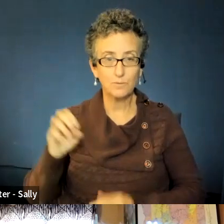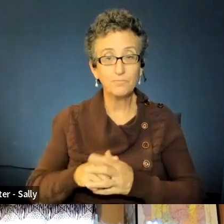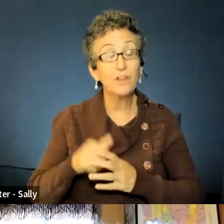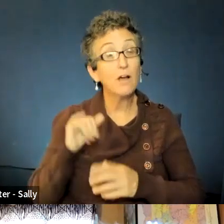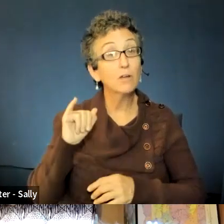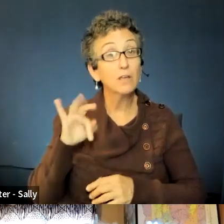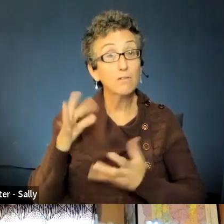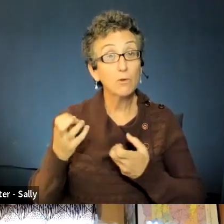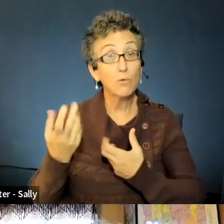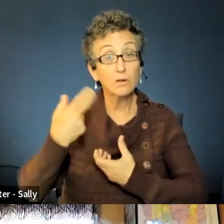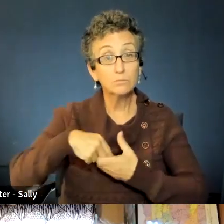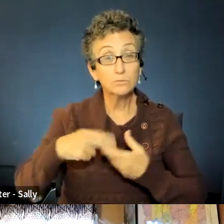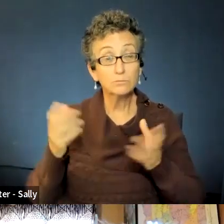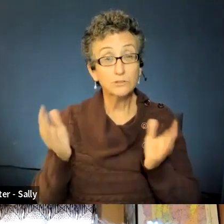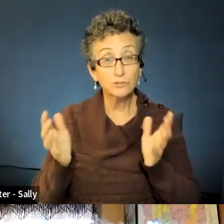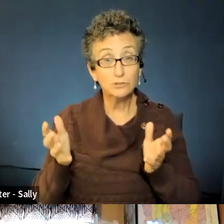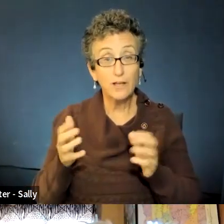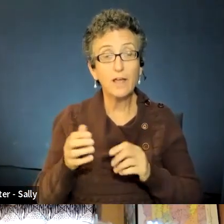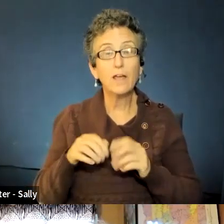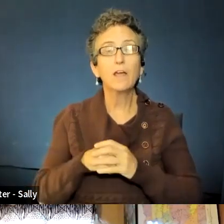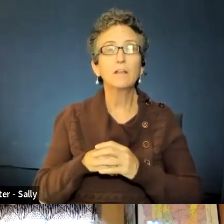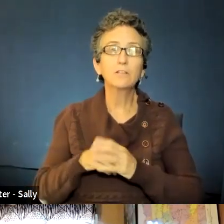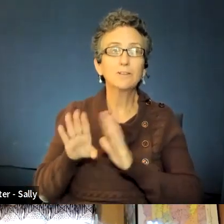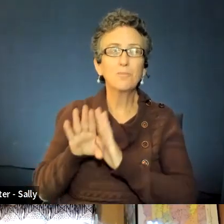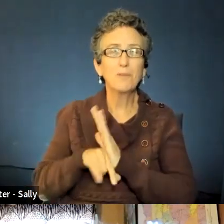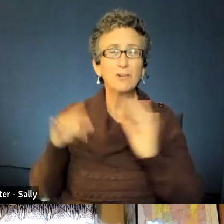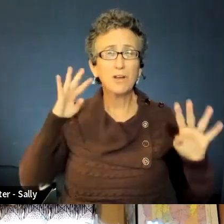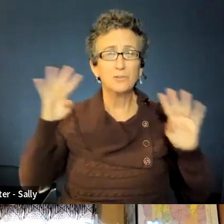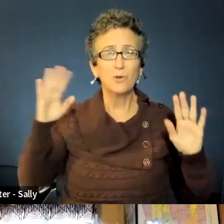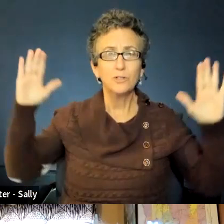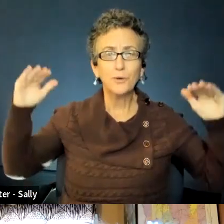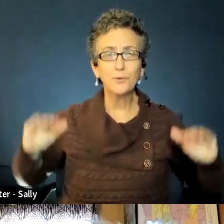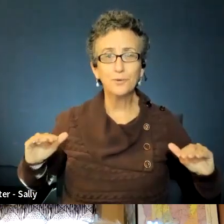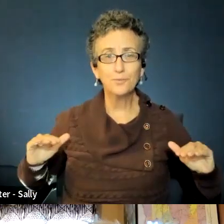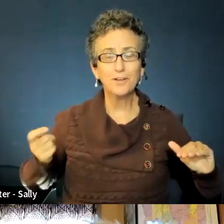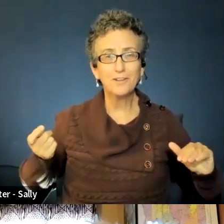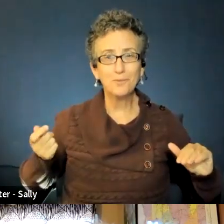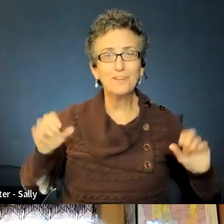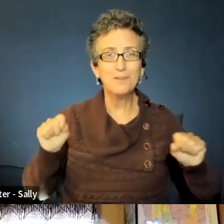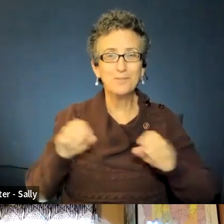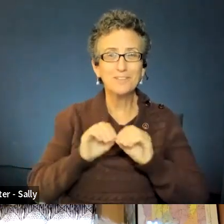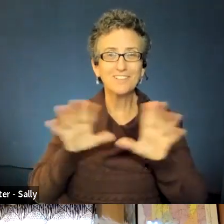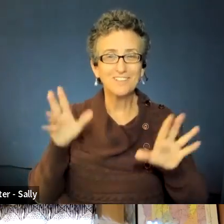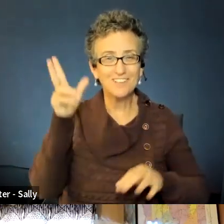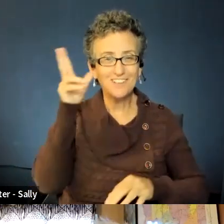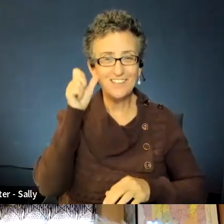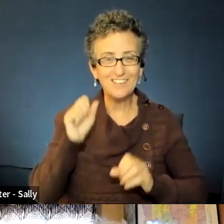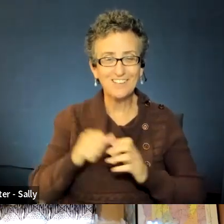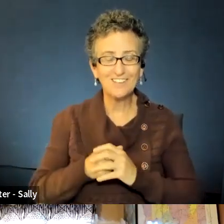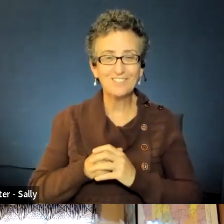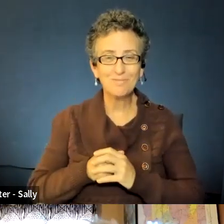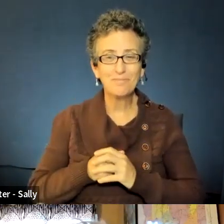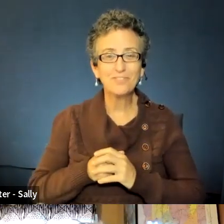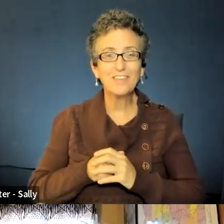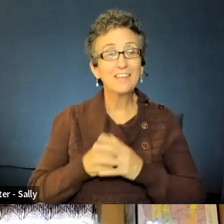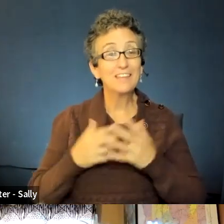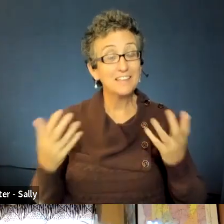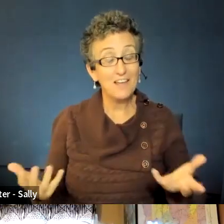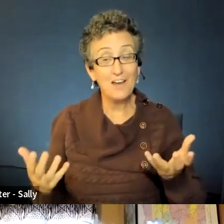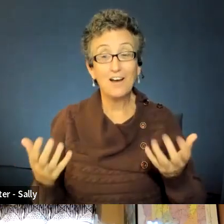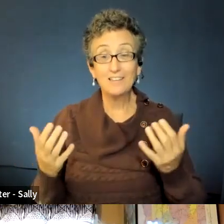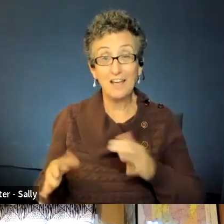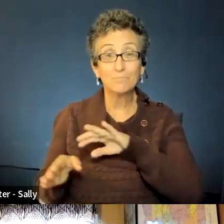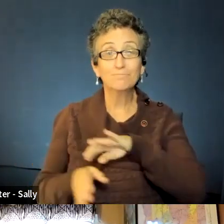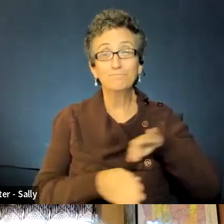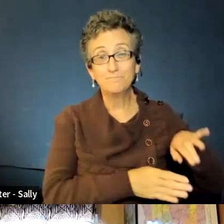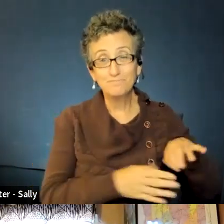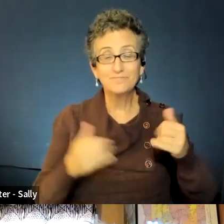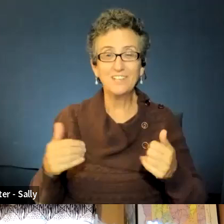To ask a question or make a comment, you can also use the hand option on the menu bar that allows you to, allows us to know you have a question. For those of you on the phone or using keystrokes, we ask that you use star nine or alt Y on the keypad to raise your hand. We will let you know when you can unmute and you can select the unmute option or alt a if using keystrokes.